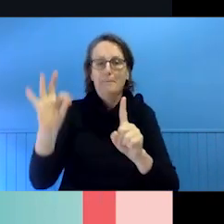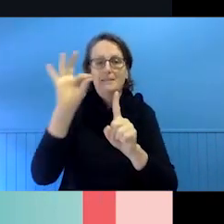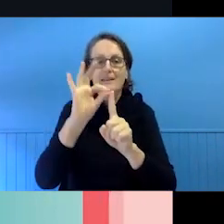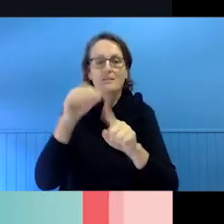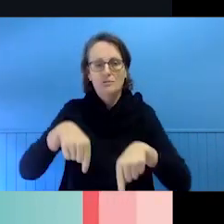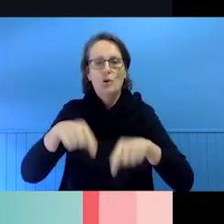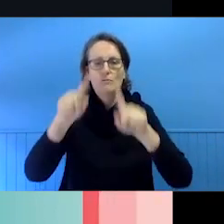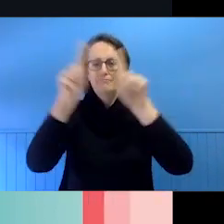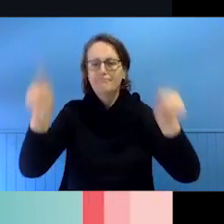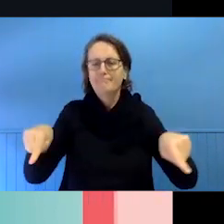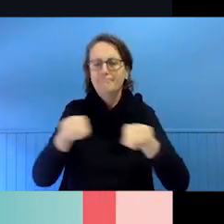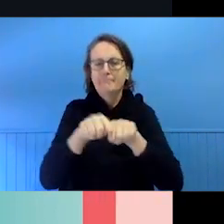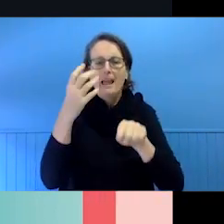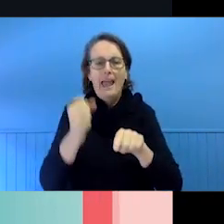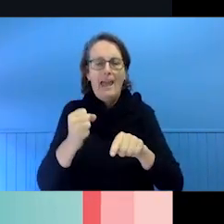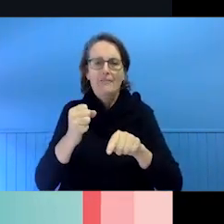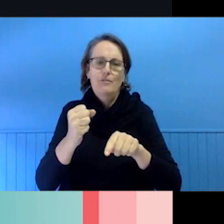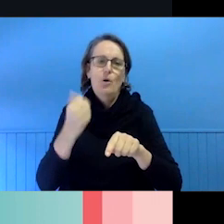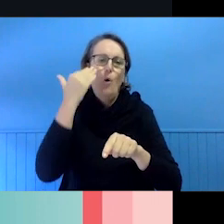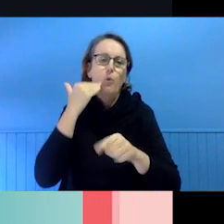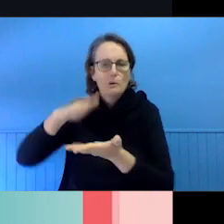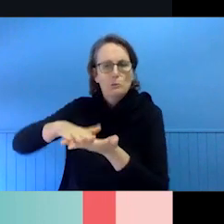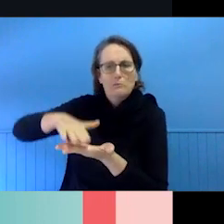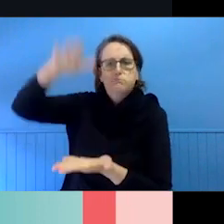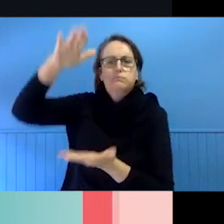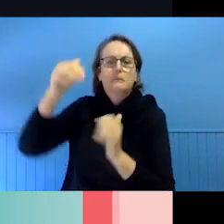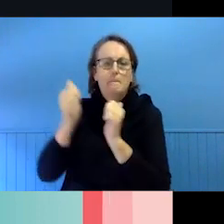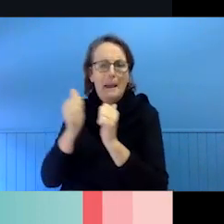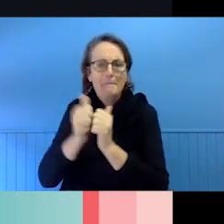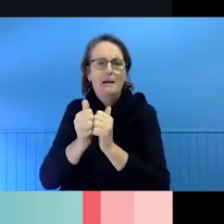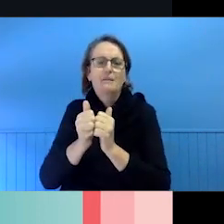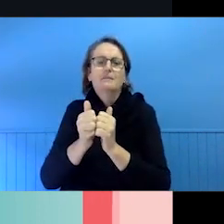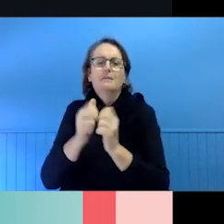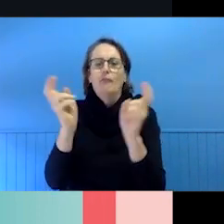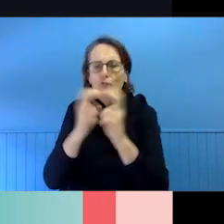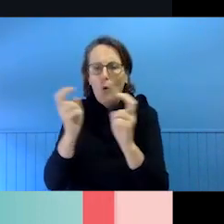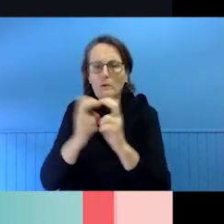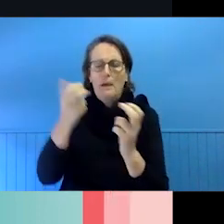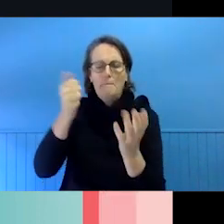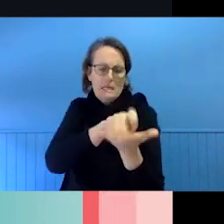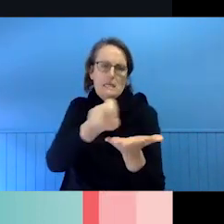slide has a picture with a woman with a big stack of papers and folders and a pen and she's updating that crisis plan. Take out that